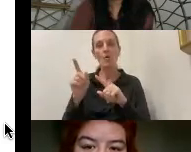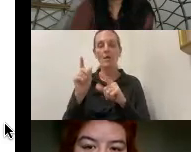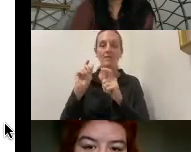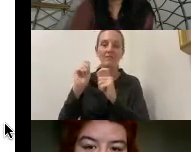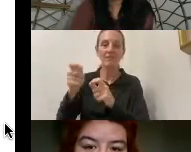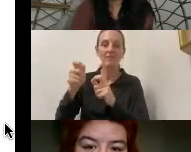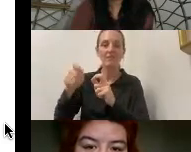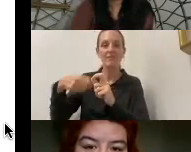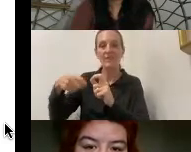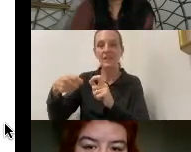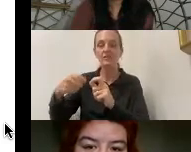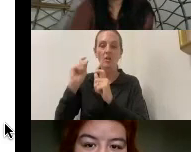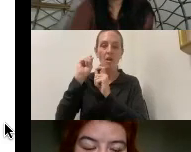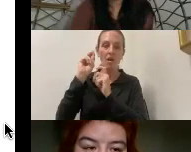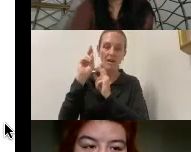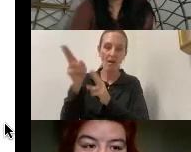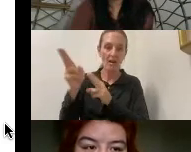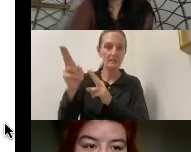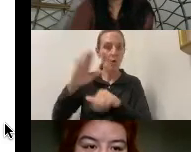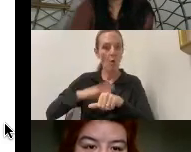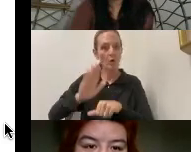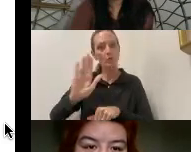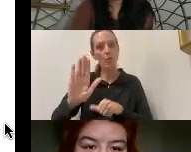hunt on your land.